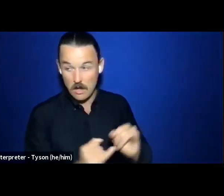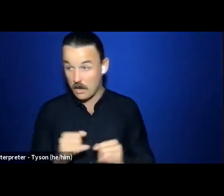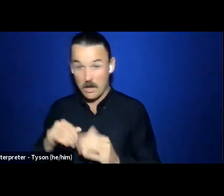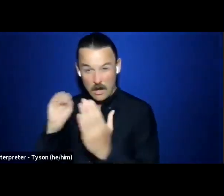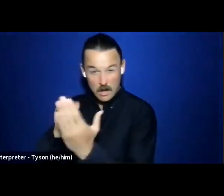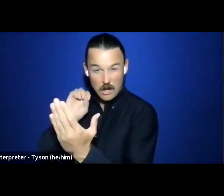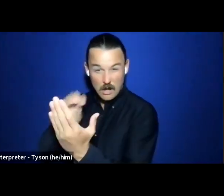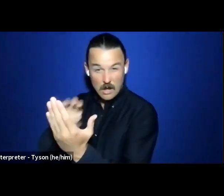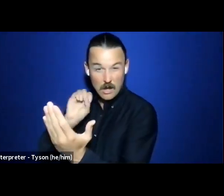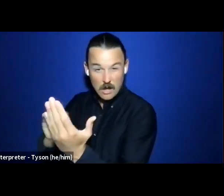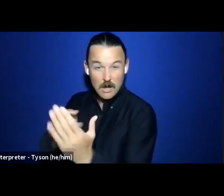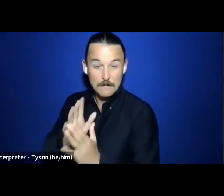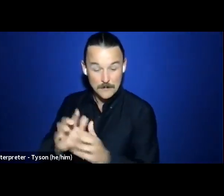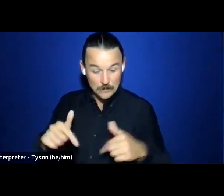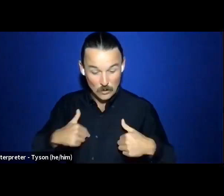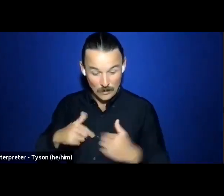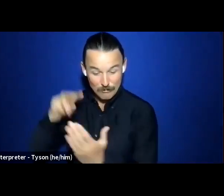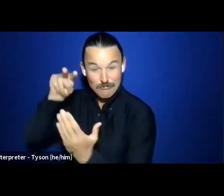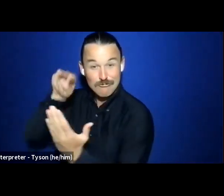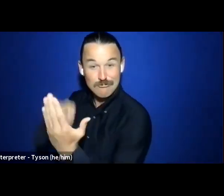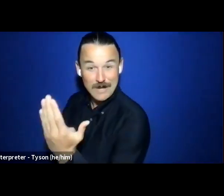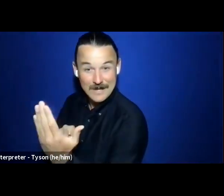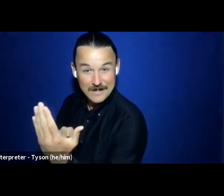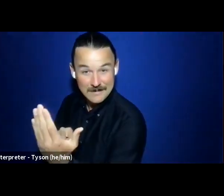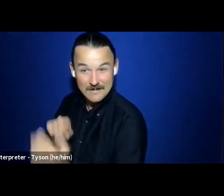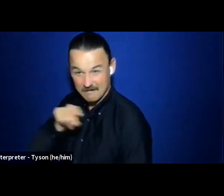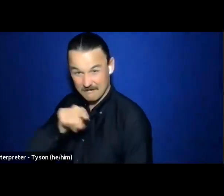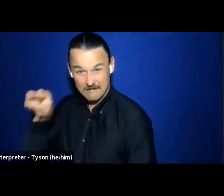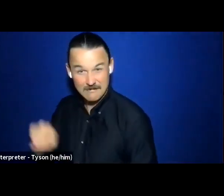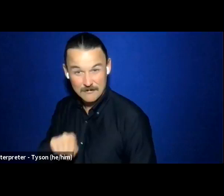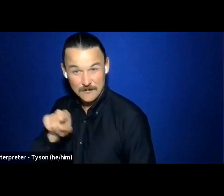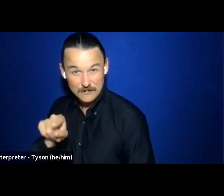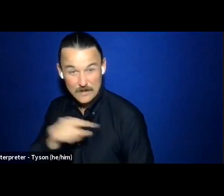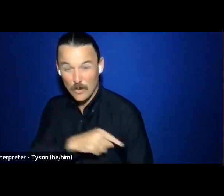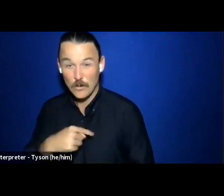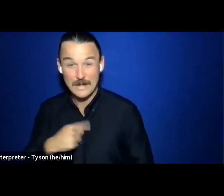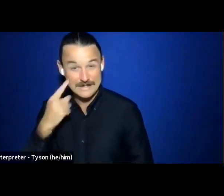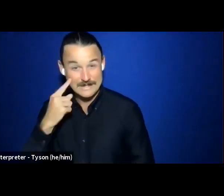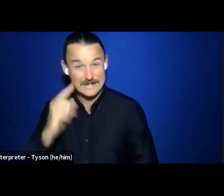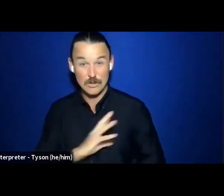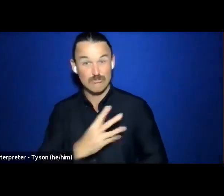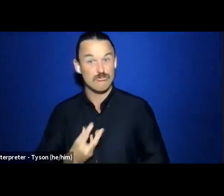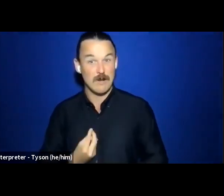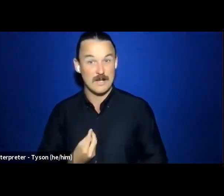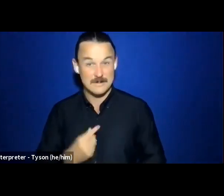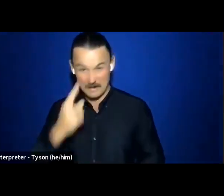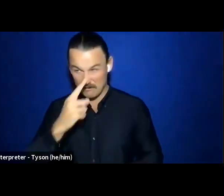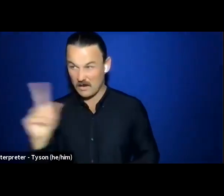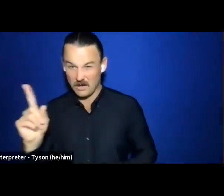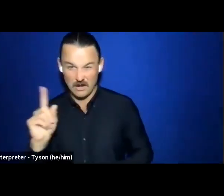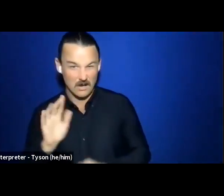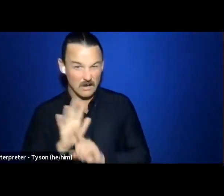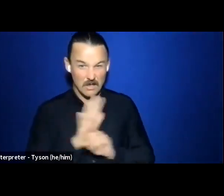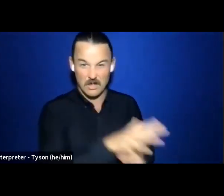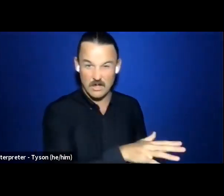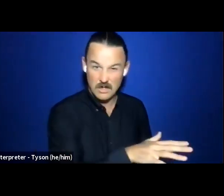devastating results. s. So we see the leg So we see the legacy of those scared. campaigns or leveled at transgender people now